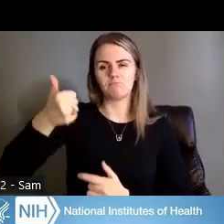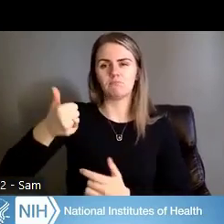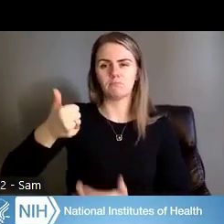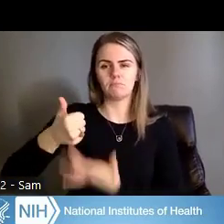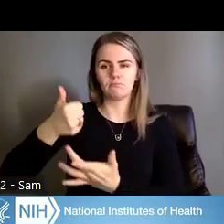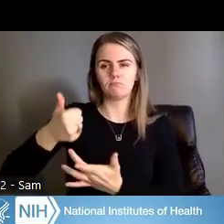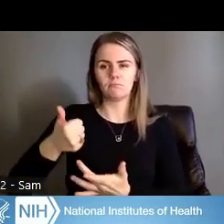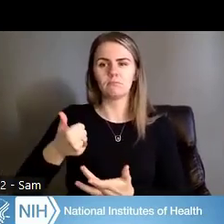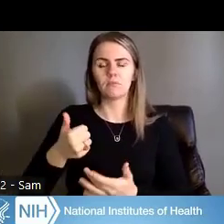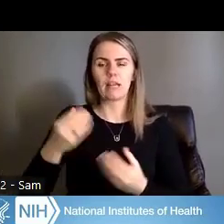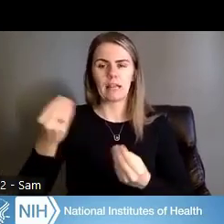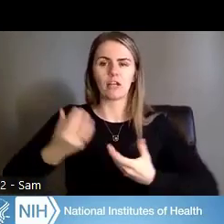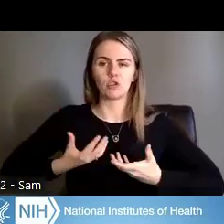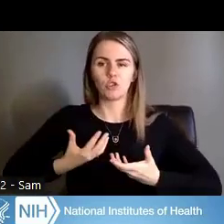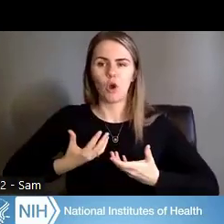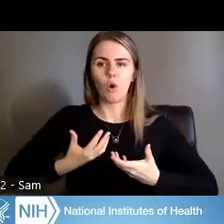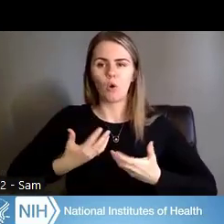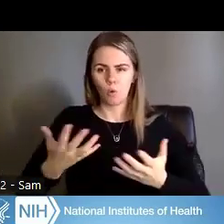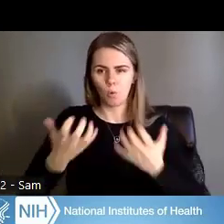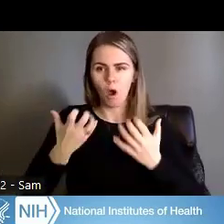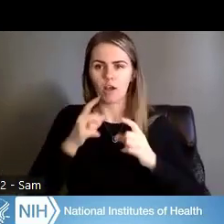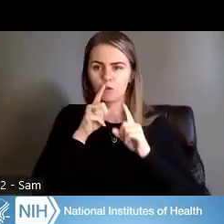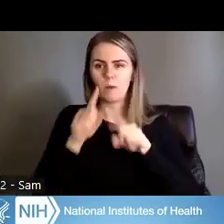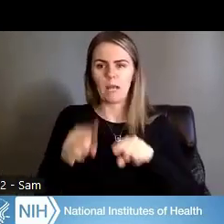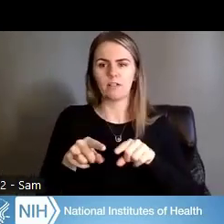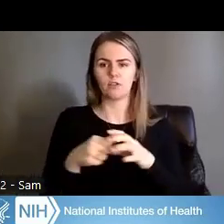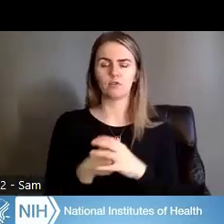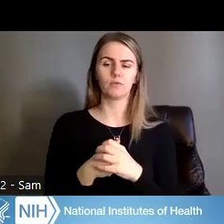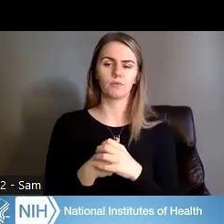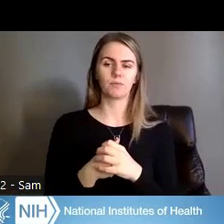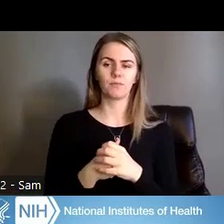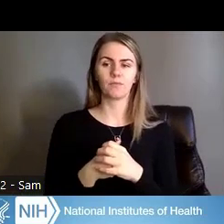So the first question that has the most upvotes right now